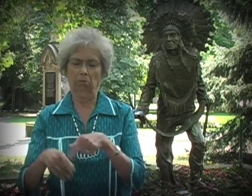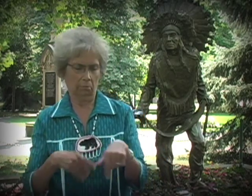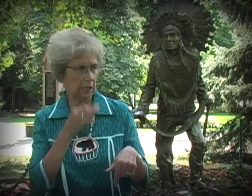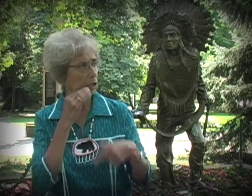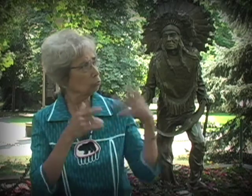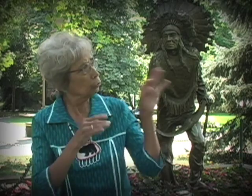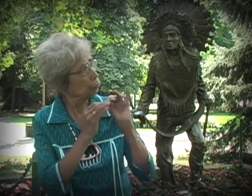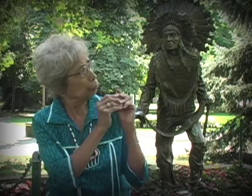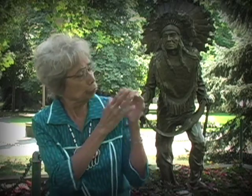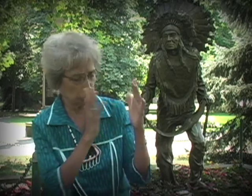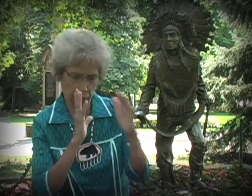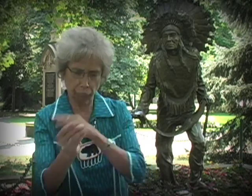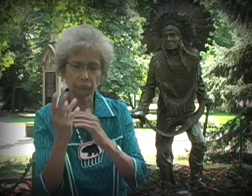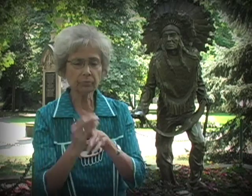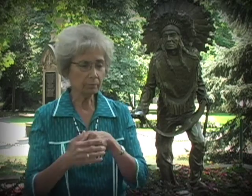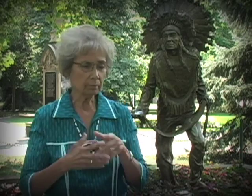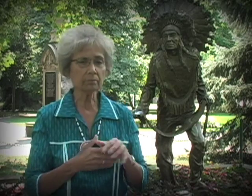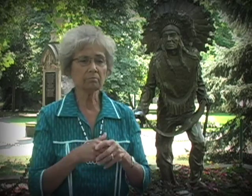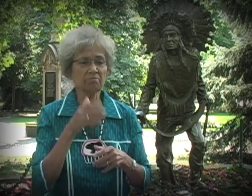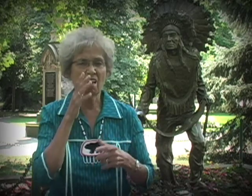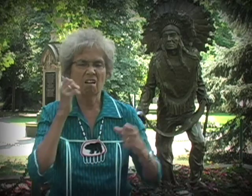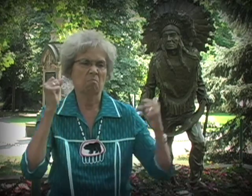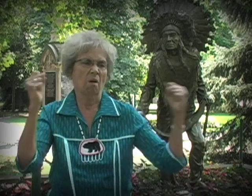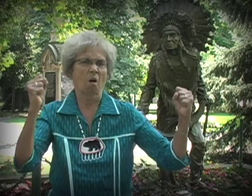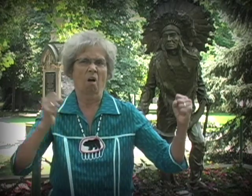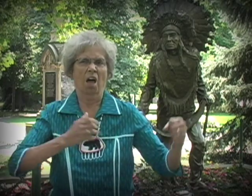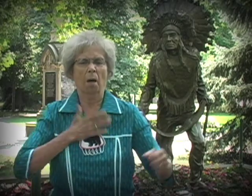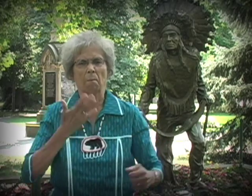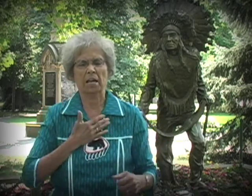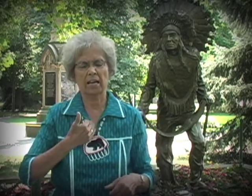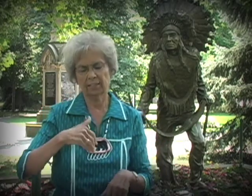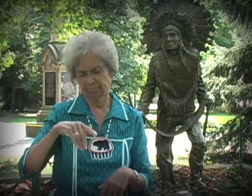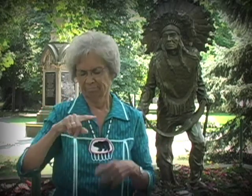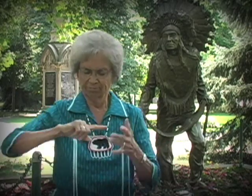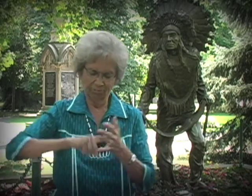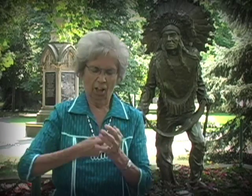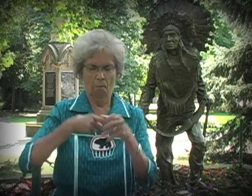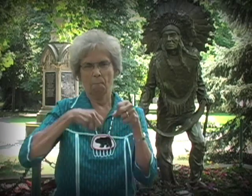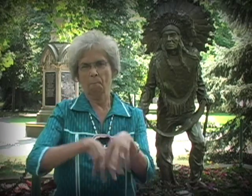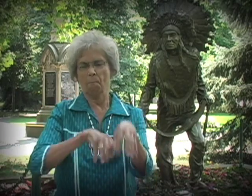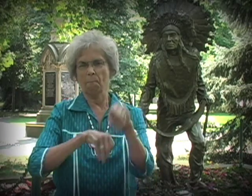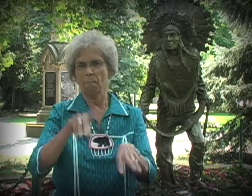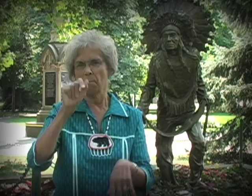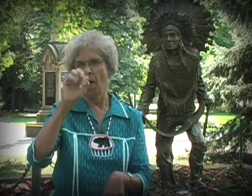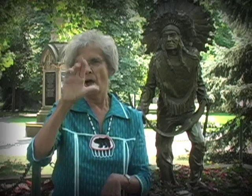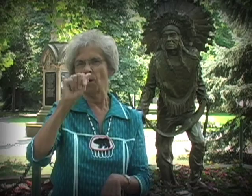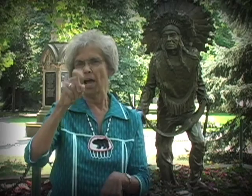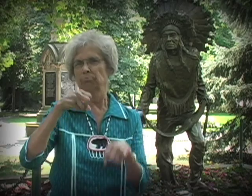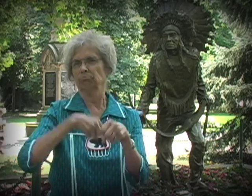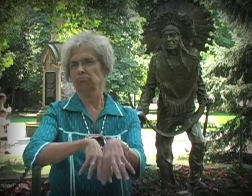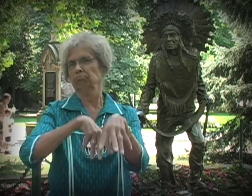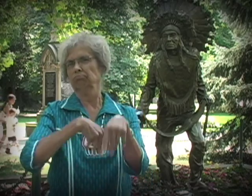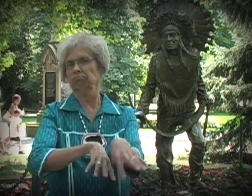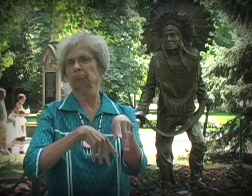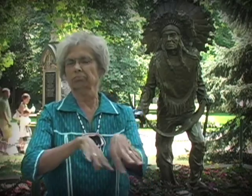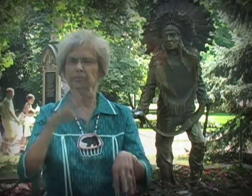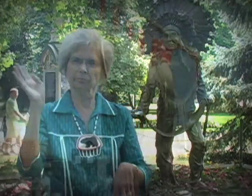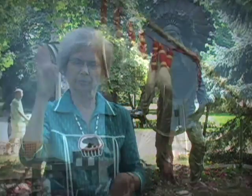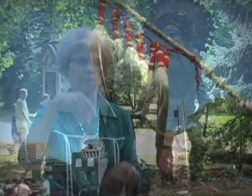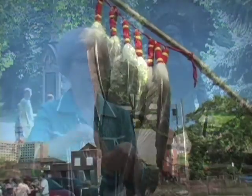They got through easily while Indians had to hassle. My father became happy. Indians started marching.